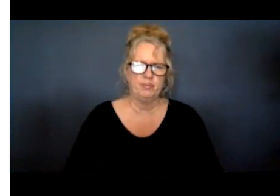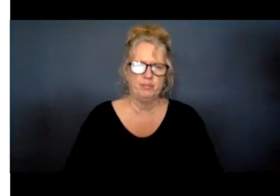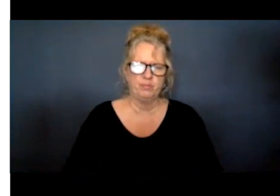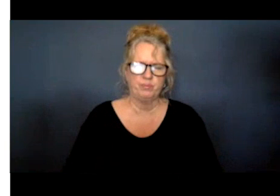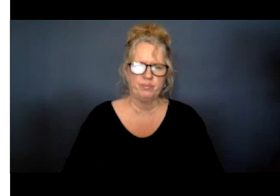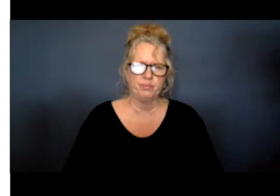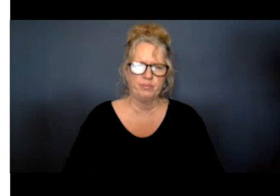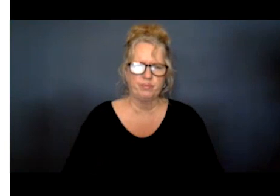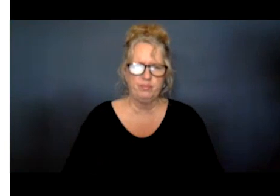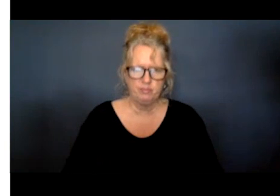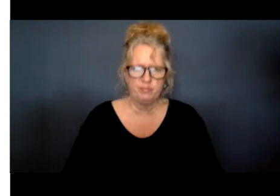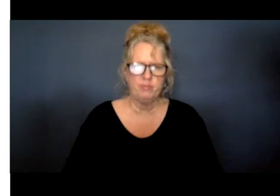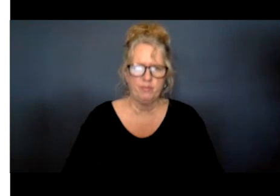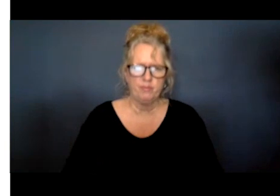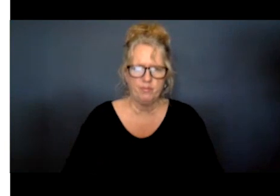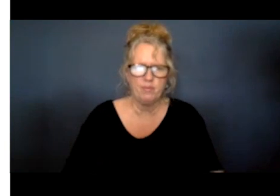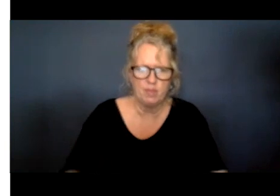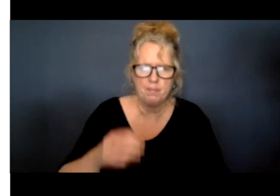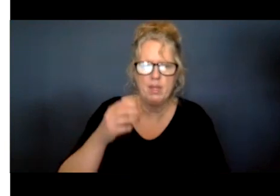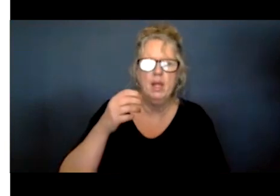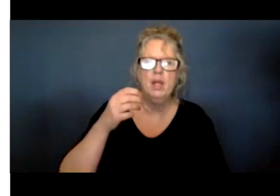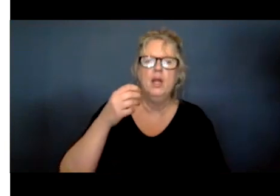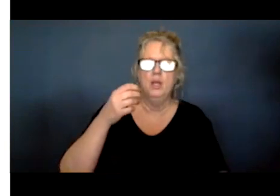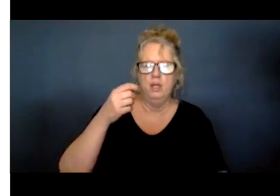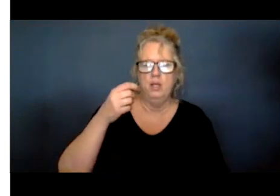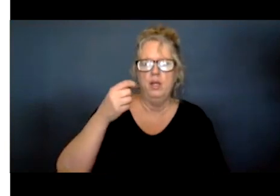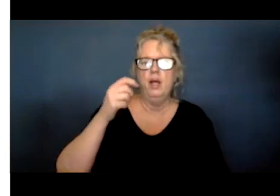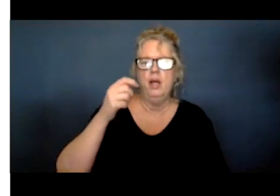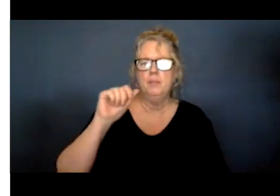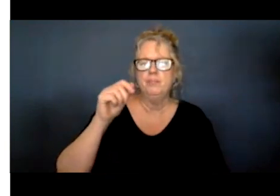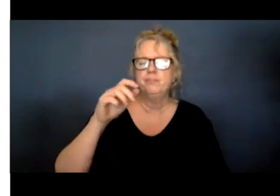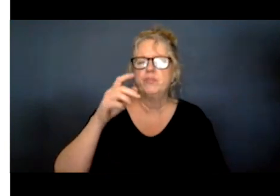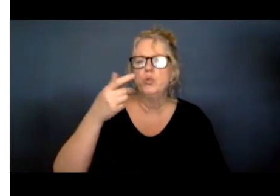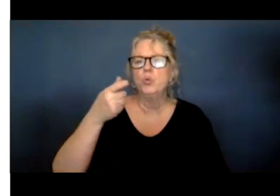Google Lookout is an AI-powered app designed for individuals with visual